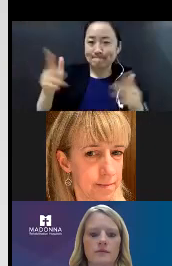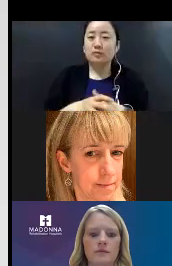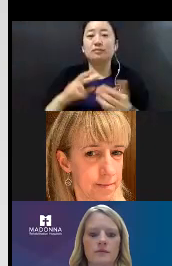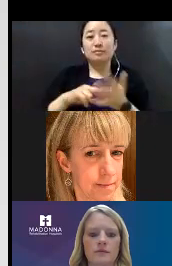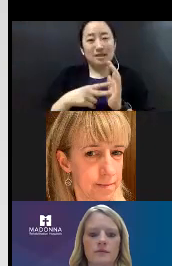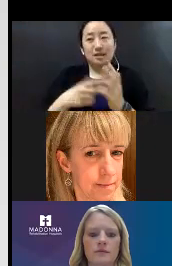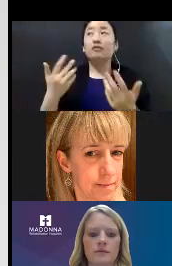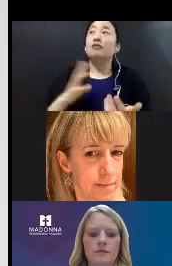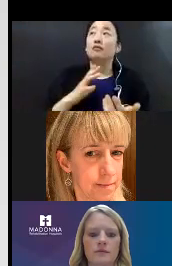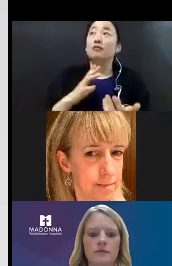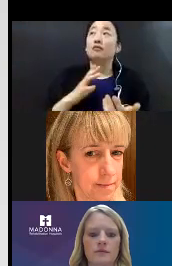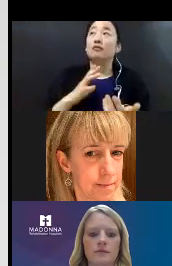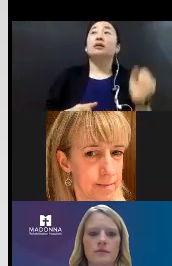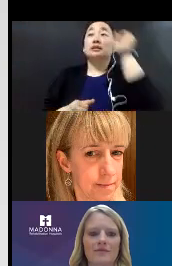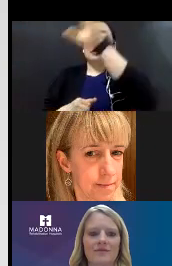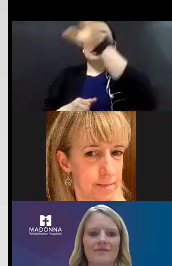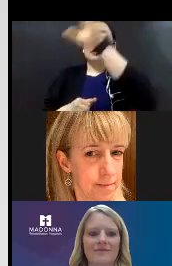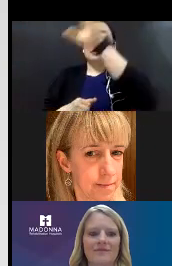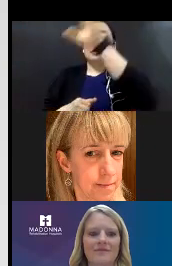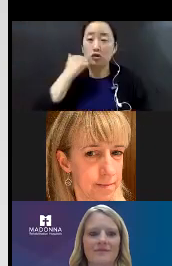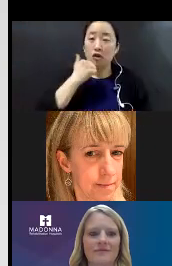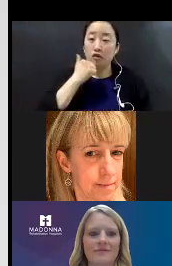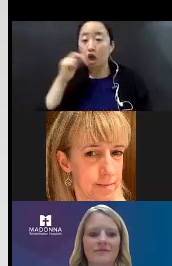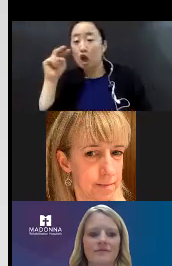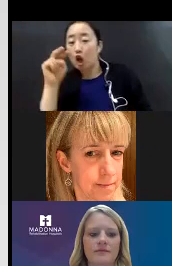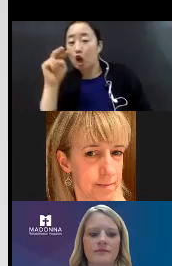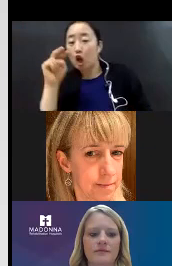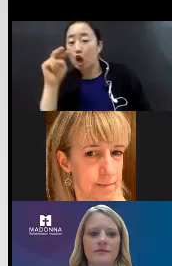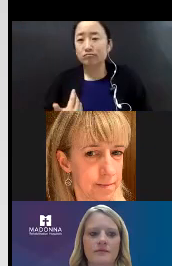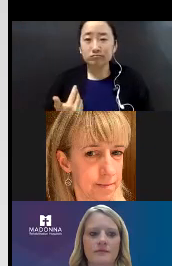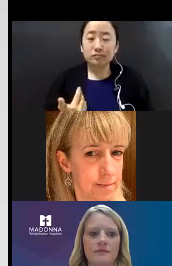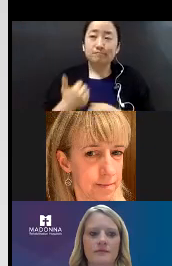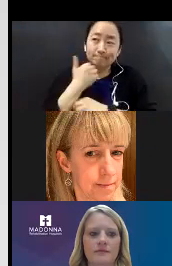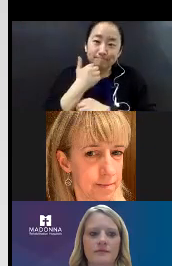THEIR MAIL REGULARLY SO THEY DON'T GET THE INFORMATION. THERE ARE LOTS OF REASONS THAT DISTRIBUTING THAT